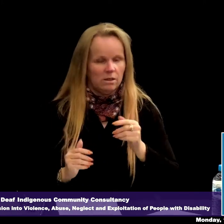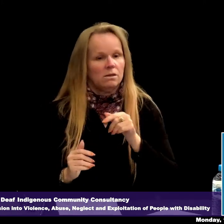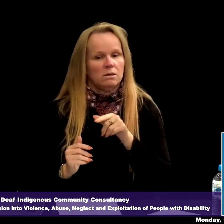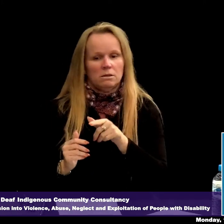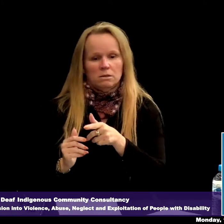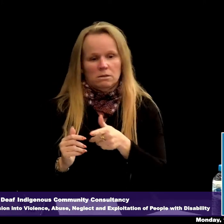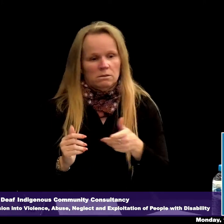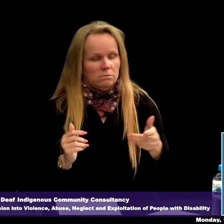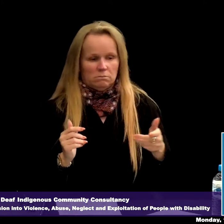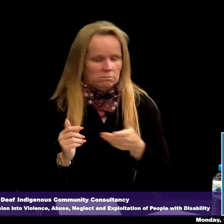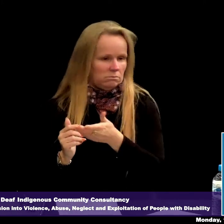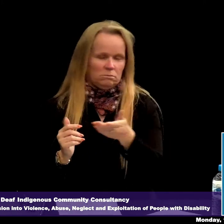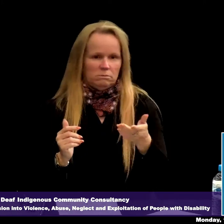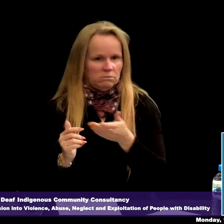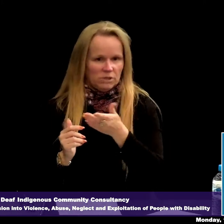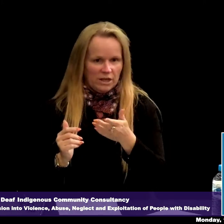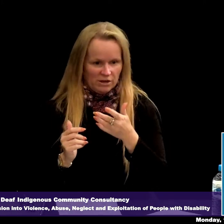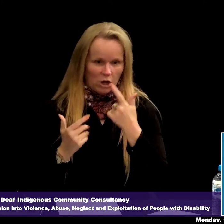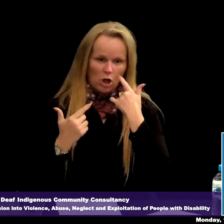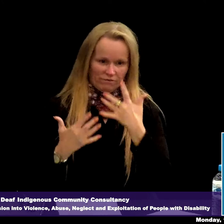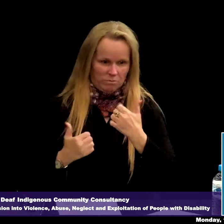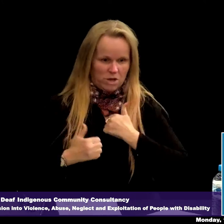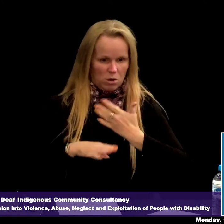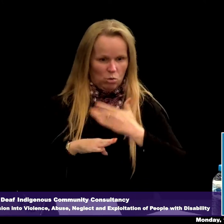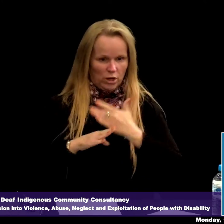Stolen Generation or they move for education, that's extremely difficult.